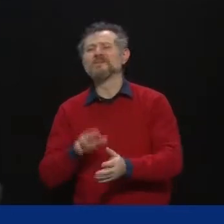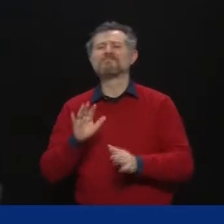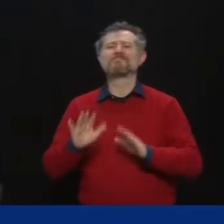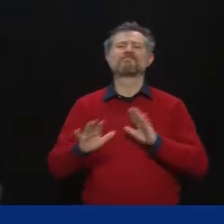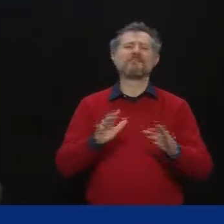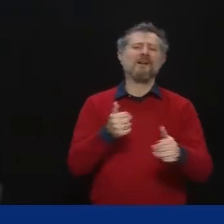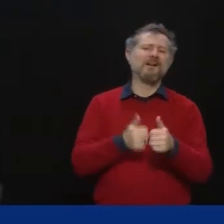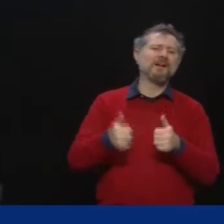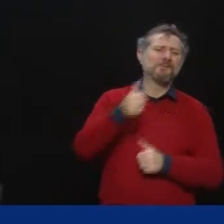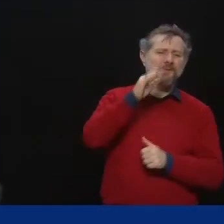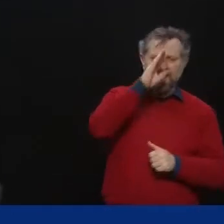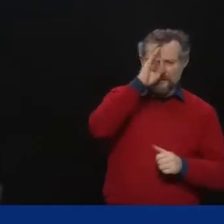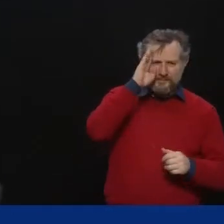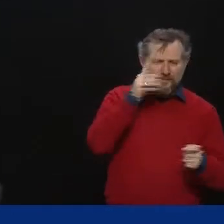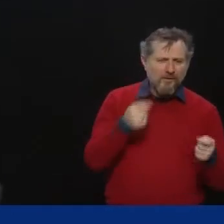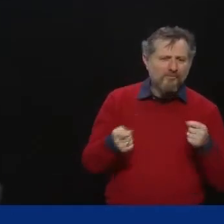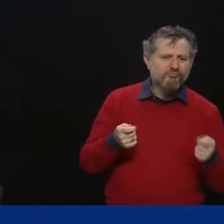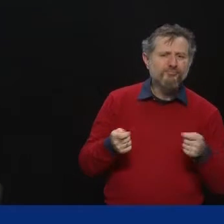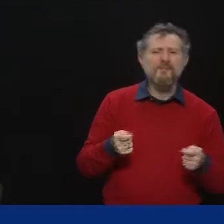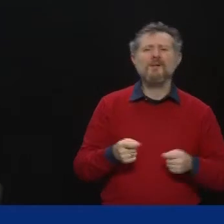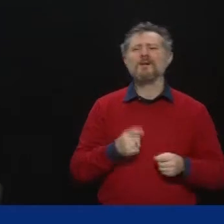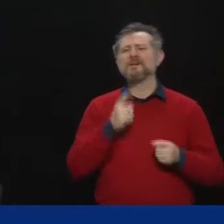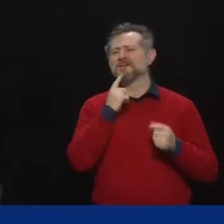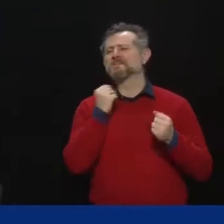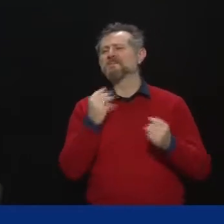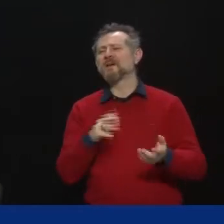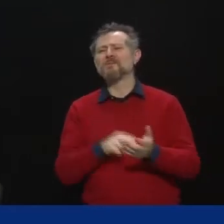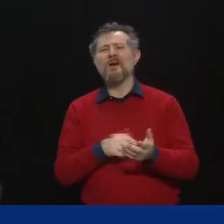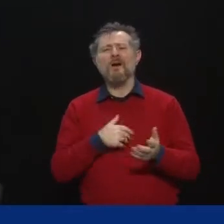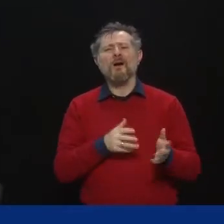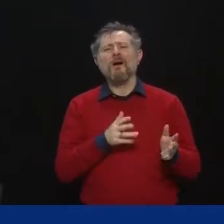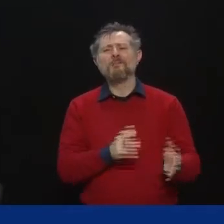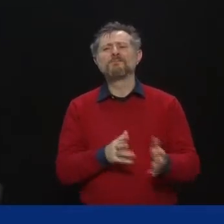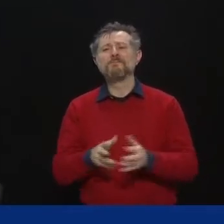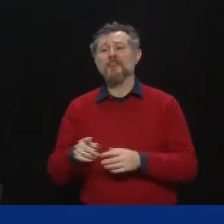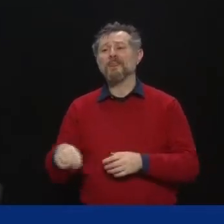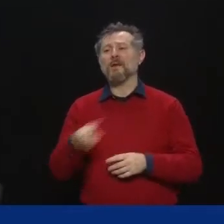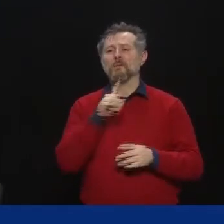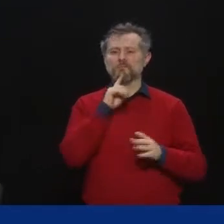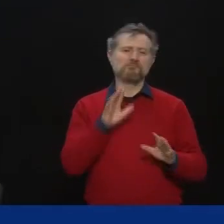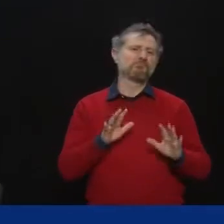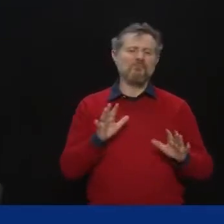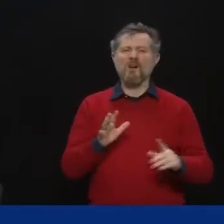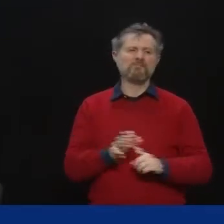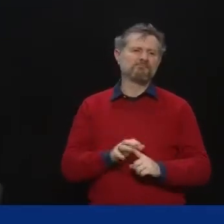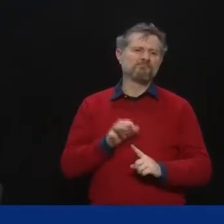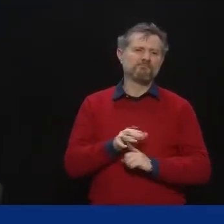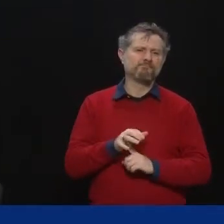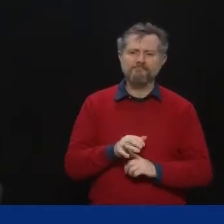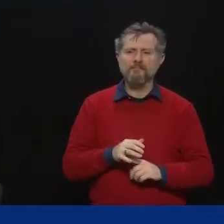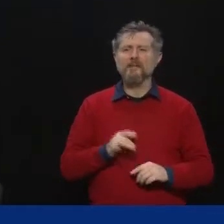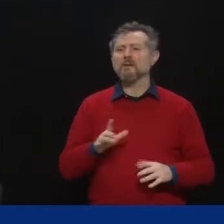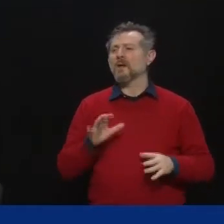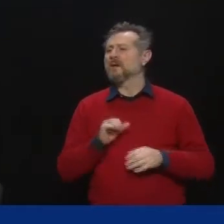HOSPITAL IN WARSAW, JUST TO HAVE A CHANCE TO TALK TO THE NURSING STAFF, THE SKILLED NURSING